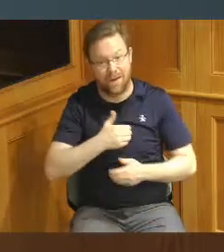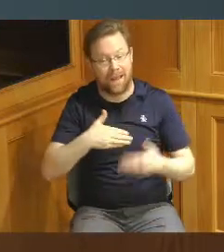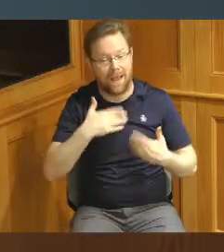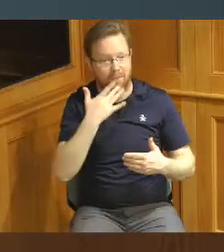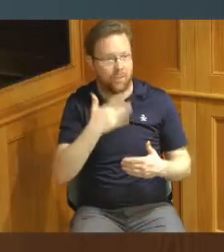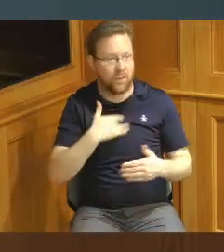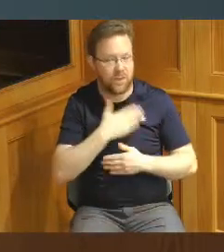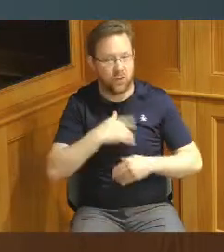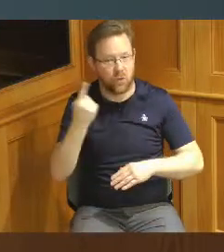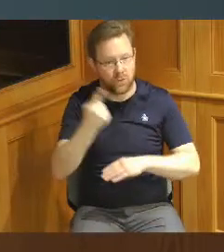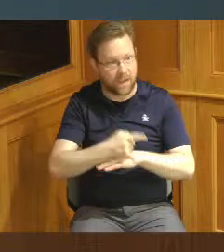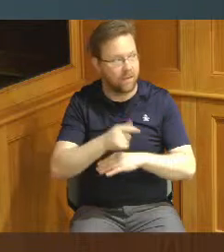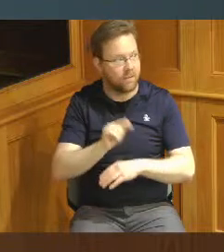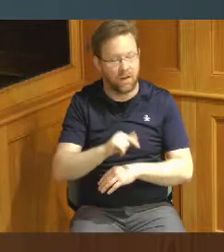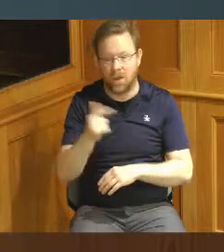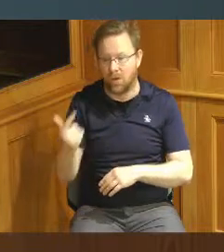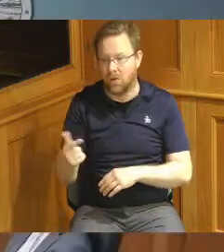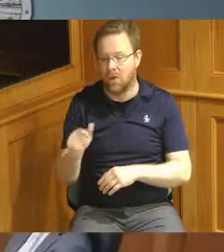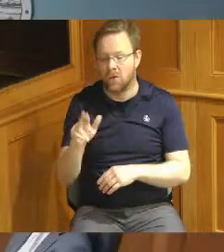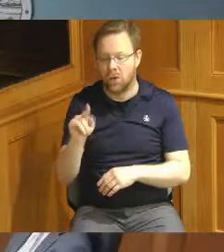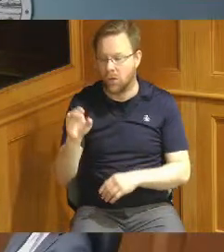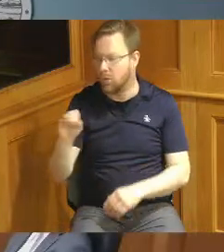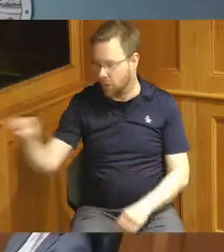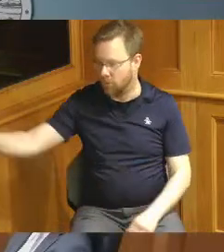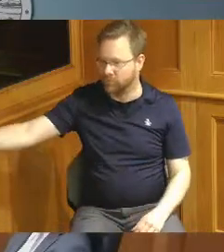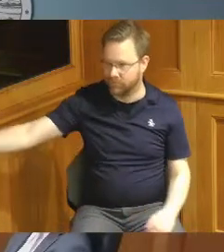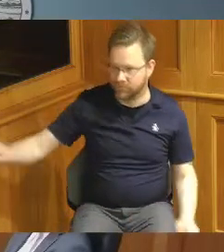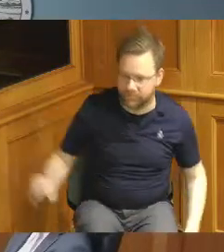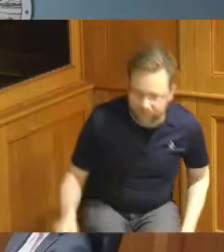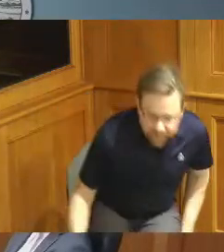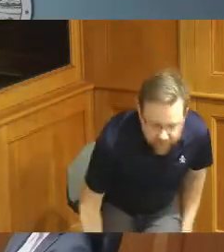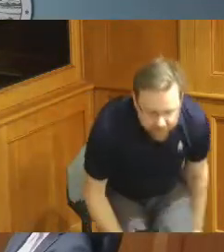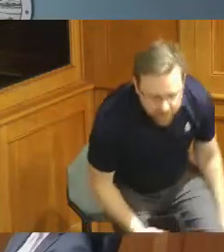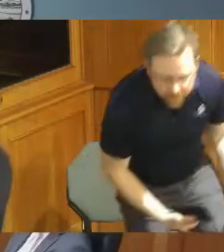minutes of the previous session (Commissioner Driehaus) second (Leslie Hervey) Commissioner Reece (Commissioner Reece) yes (Leslie Hervey) Commissioner Driehaus (Commissioner Driehaus) yes (Leslie Hervey) Commissioner Summerow Dumas (Commissioner Dumas) yes (Commissioner Reece)